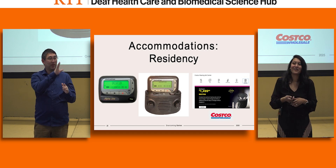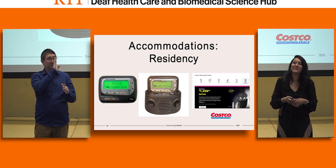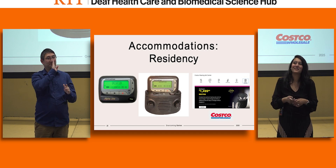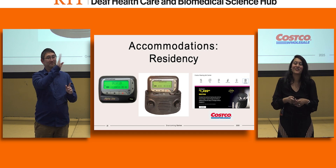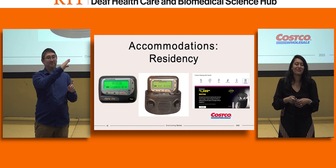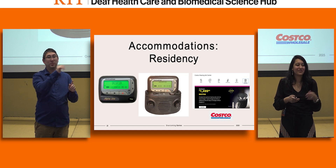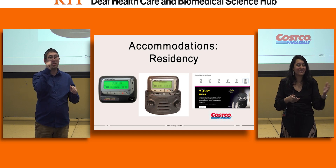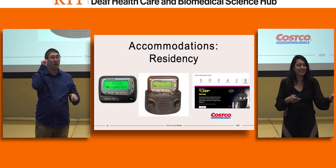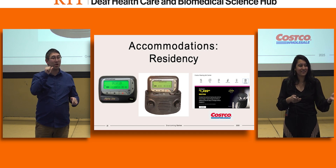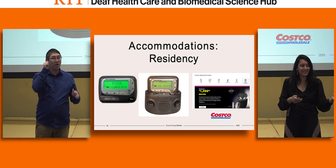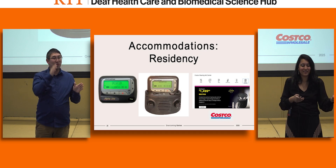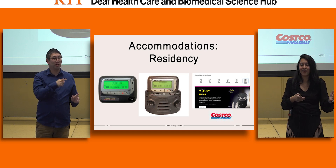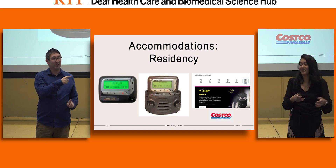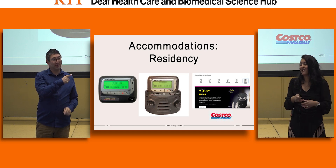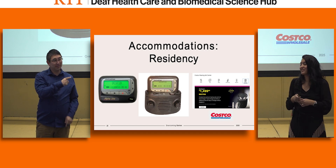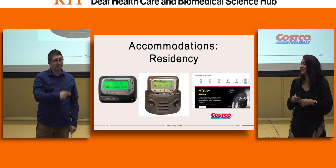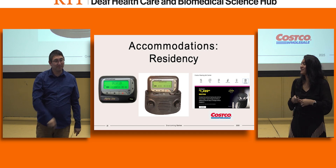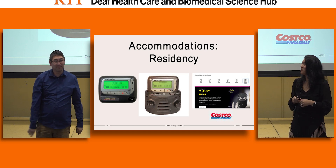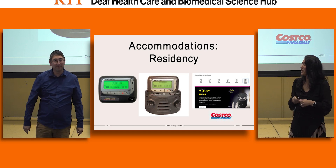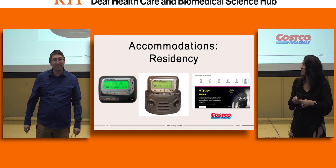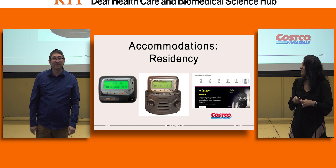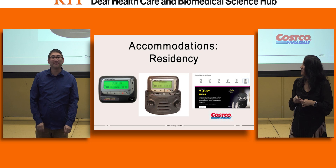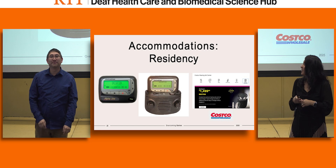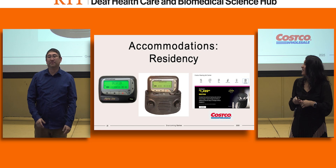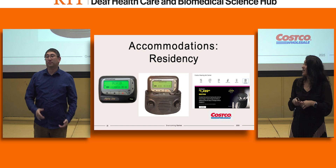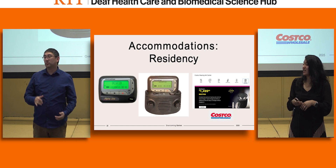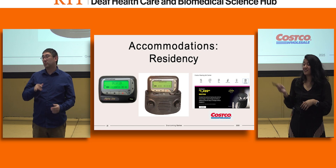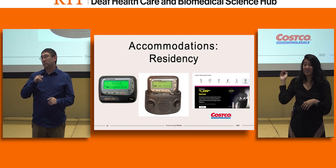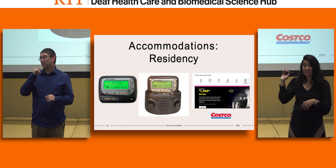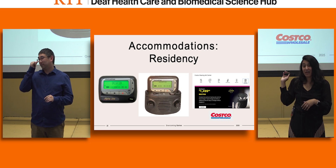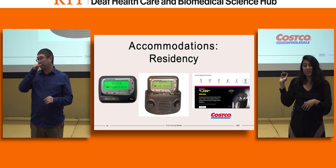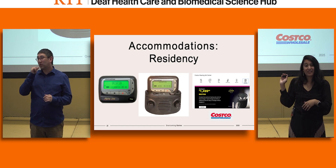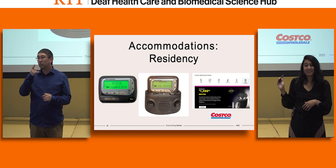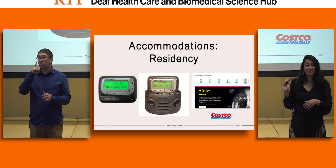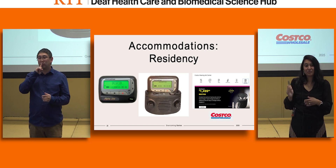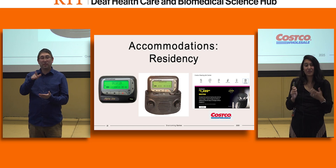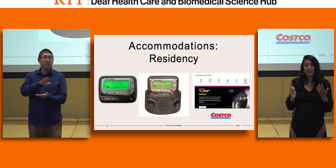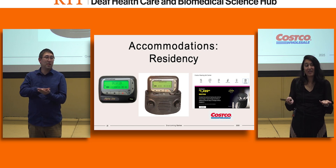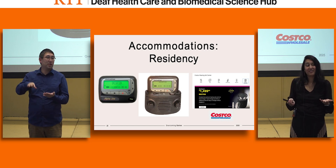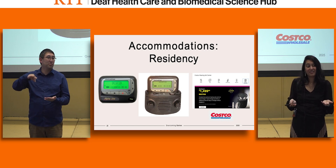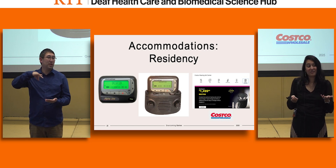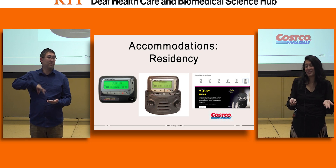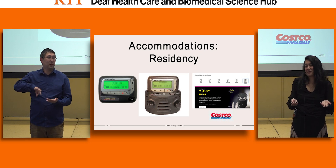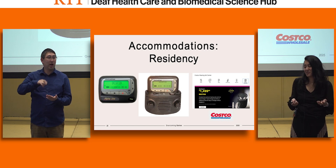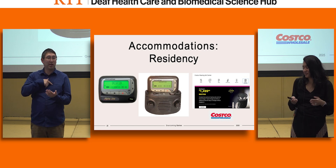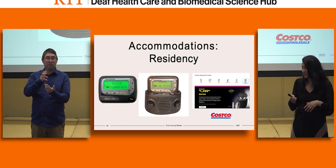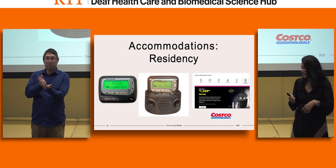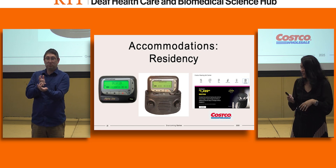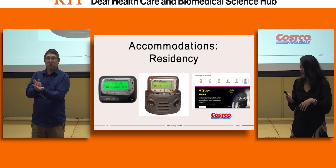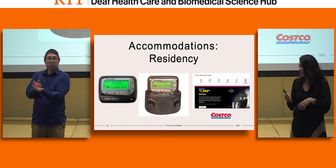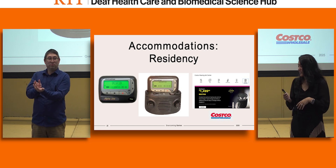if I went to the audiologist to buy them. And so, that was actually one way that I was able to adapt,